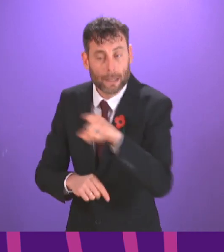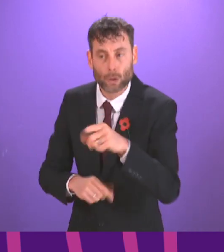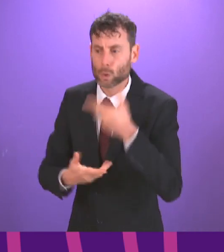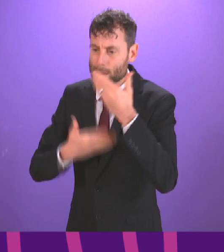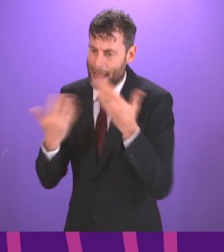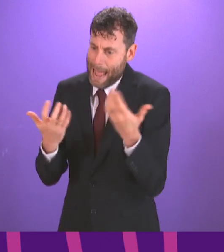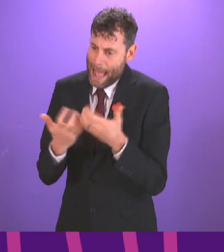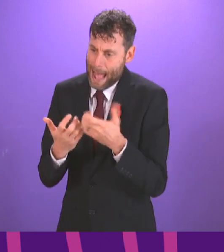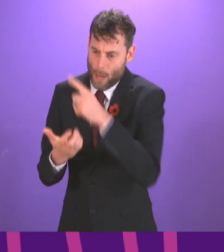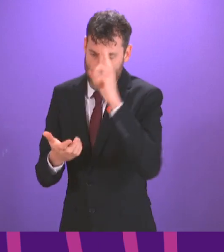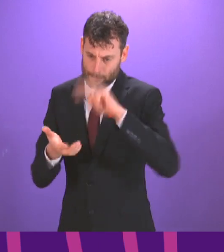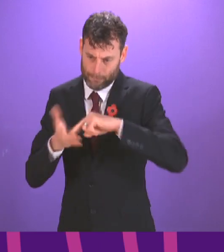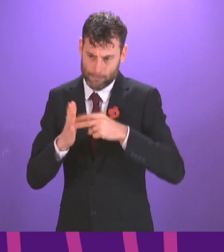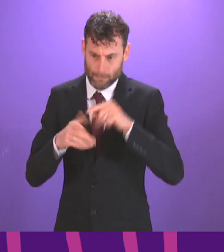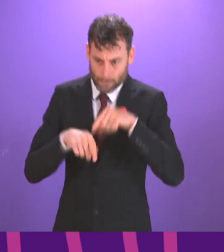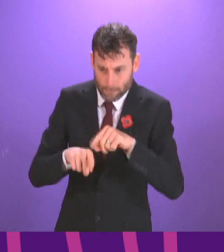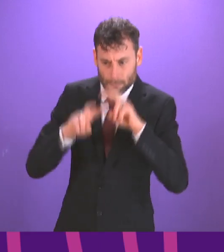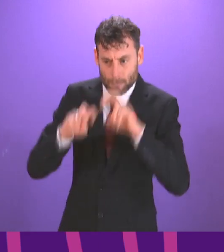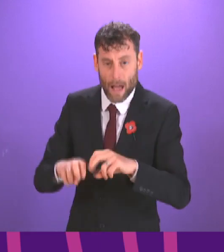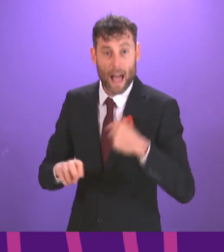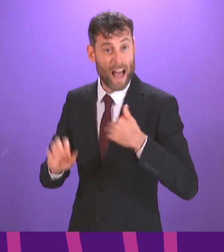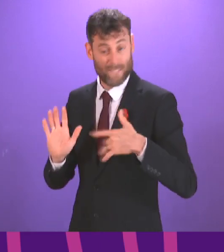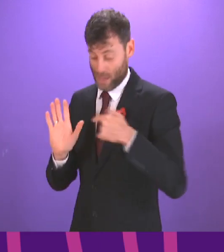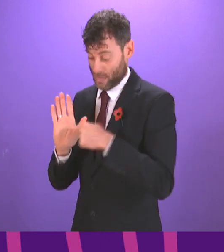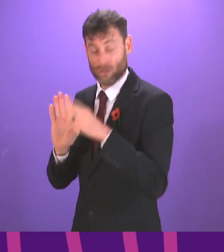I do not think that the report is the last word on these issues—I have never thought